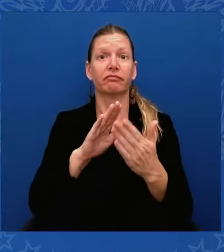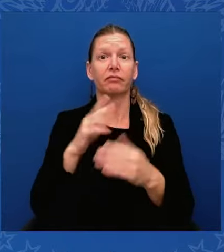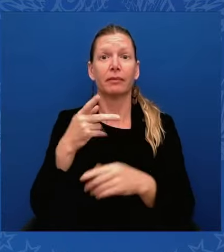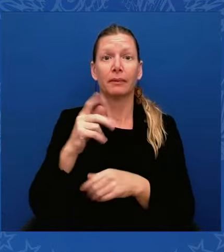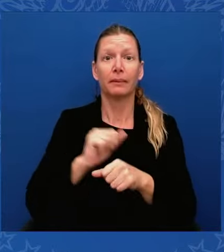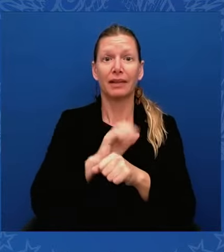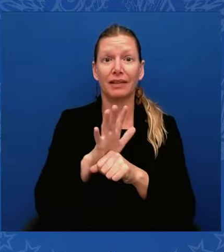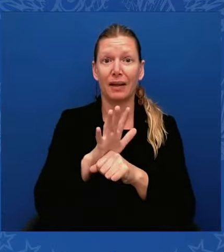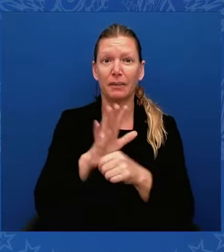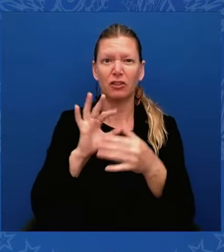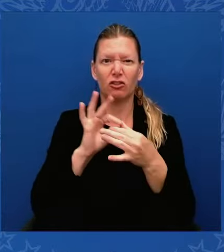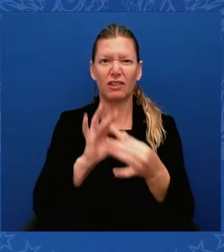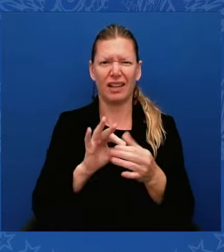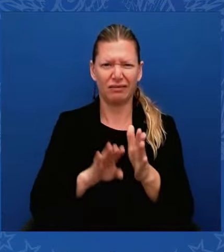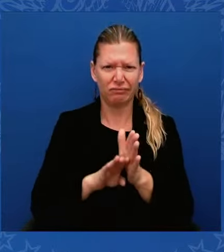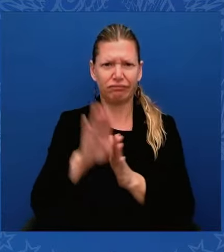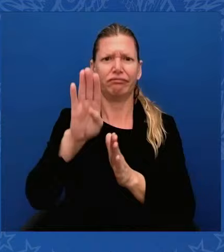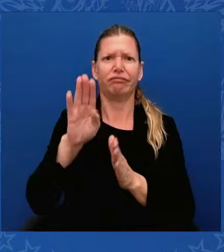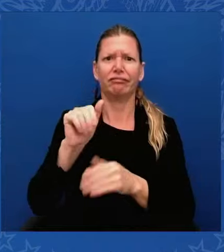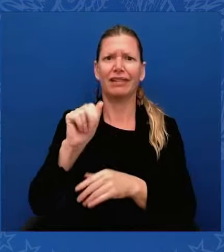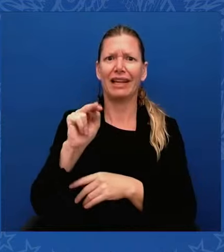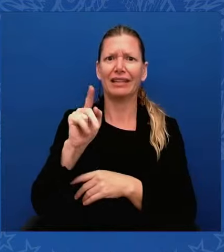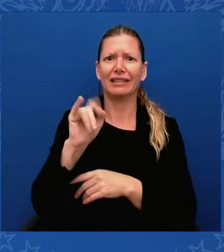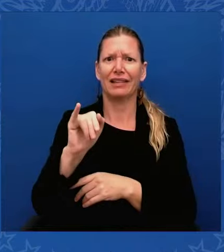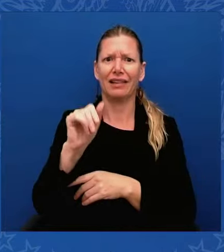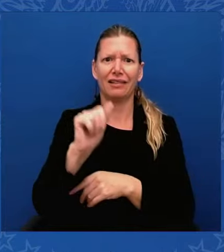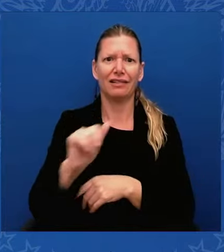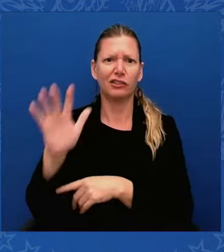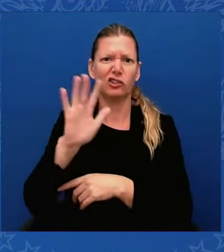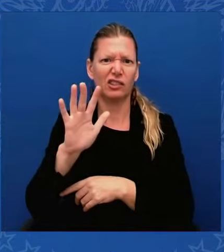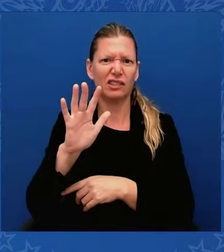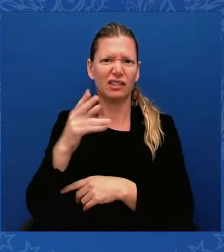the first advancement in hate crime legislation in 30 years.